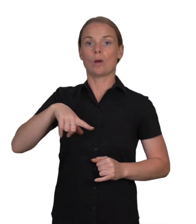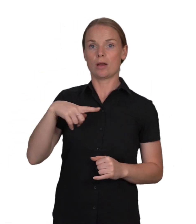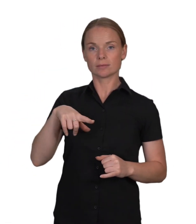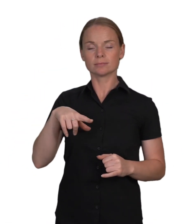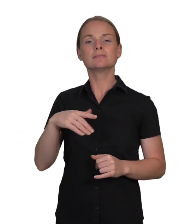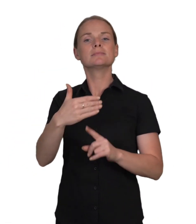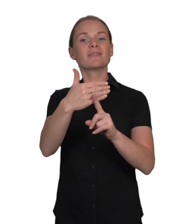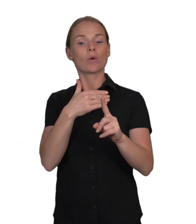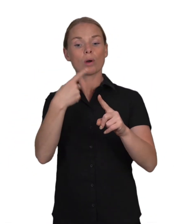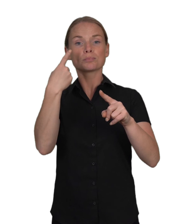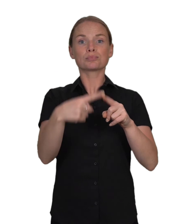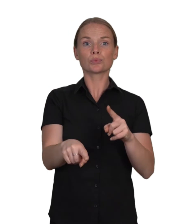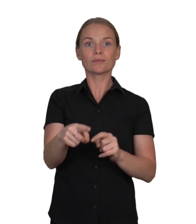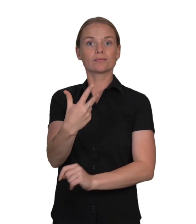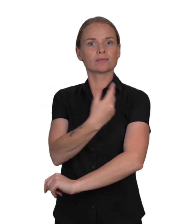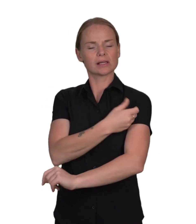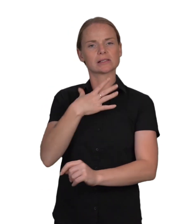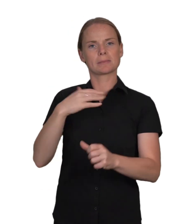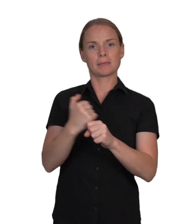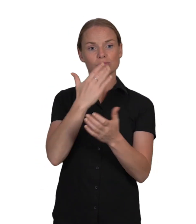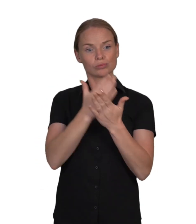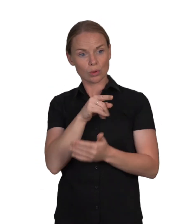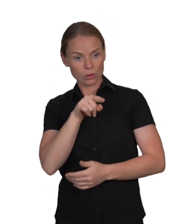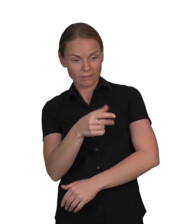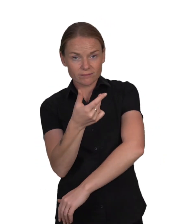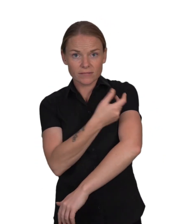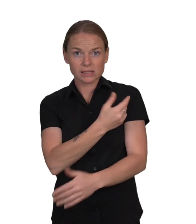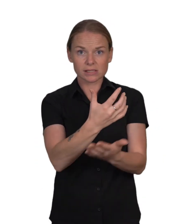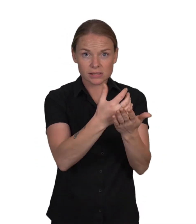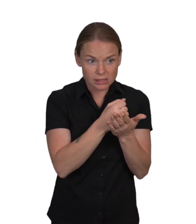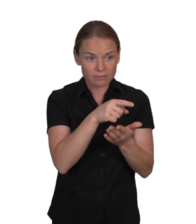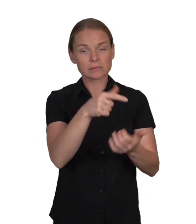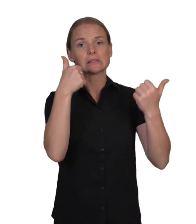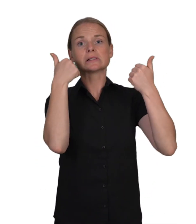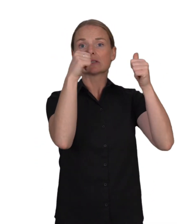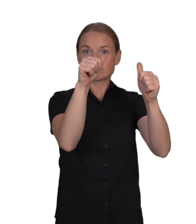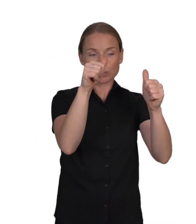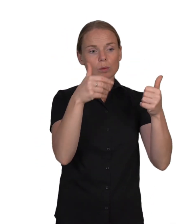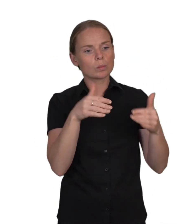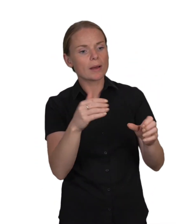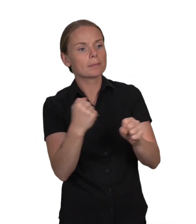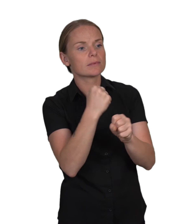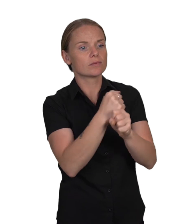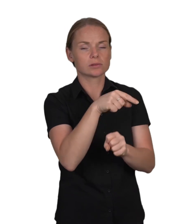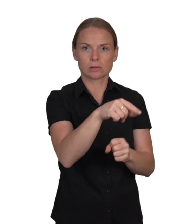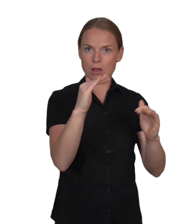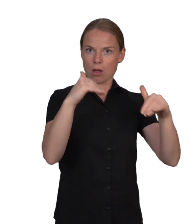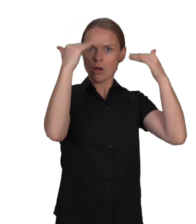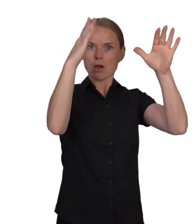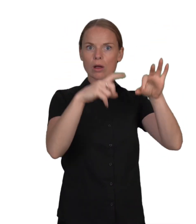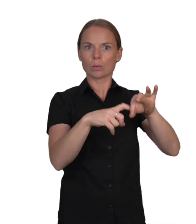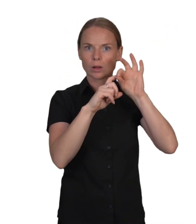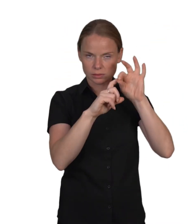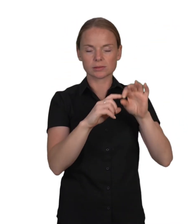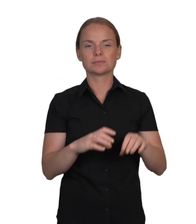This ensures that, in order for a vaccine to be approved, it is safe, effective and manufactured to a very high quality standard.